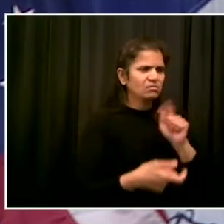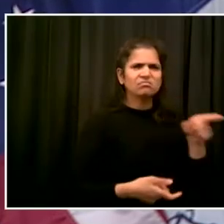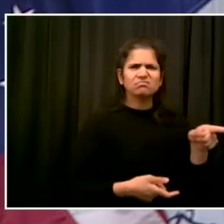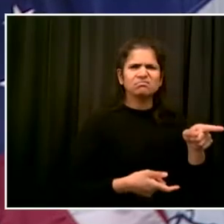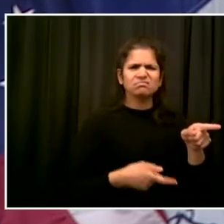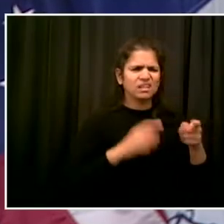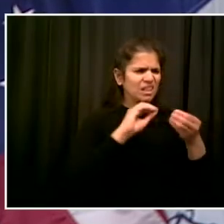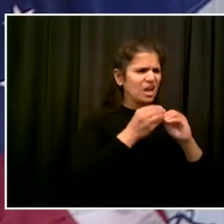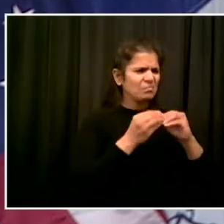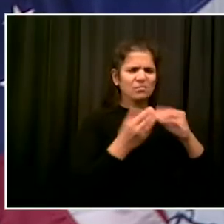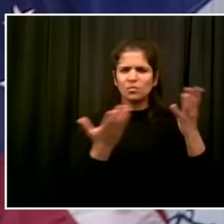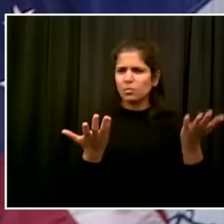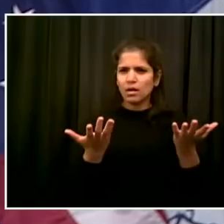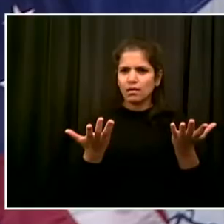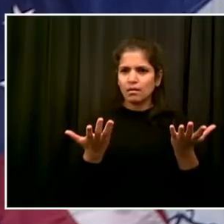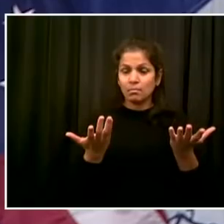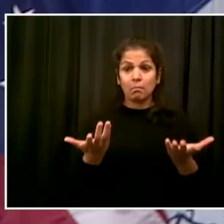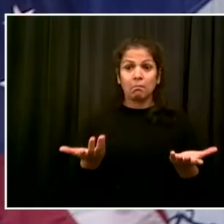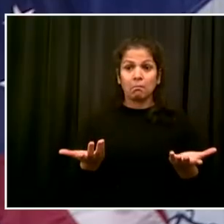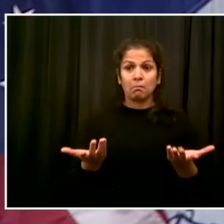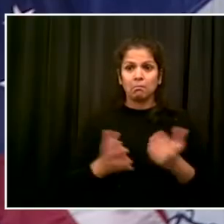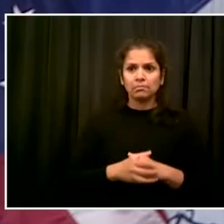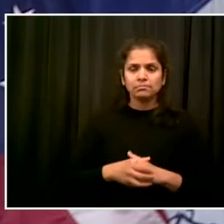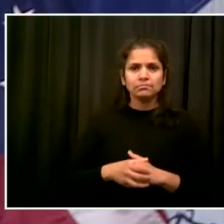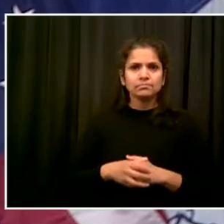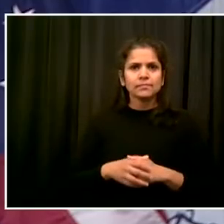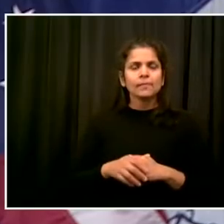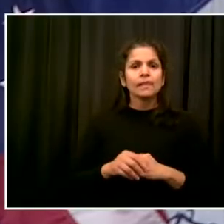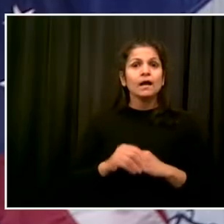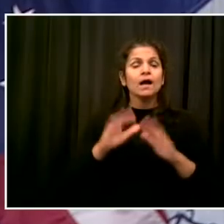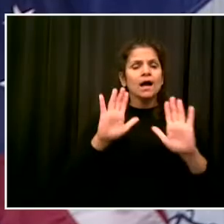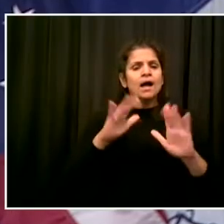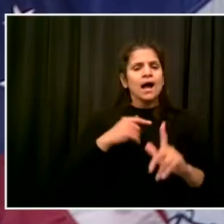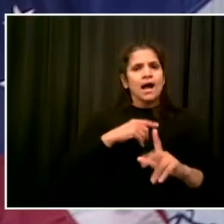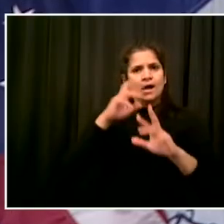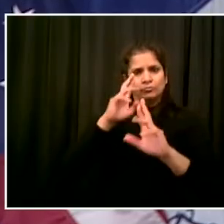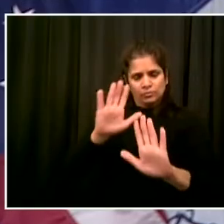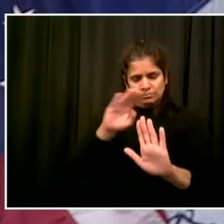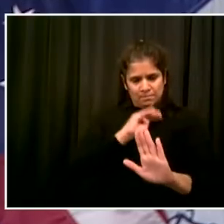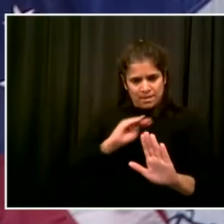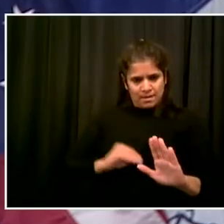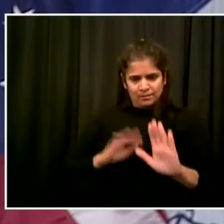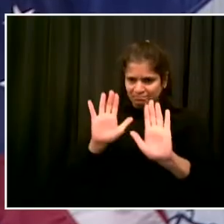RESPECTFULLY, I